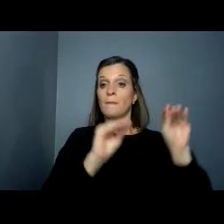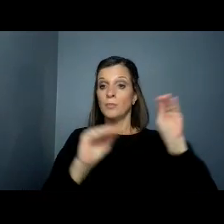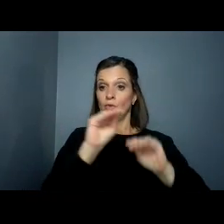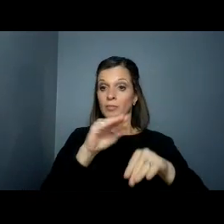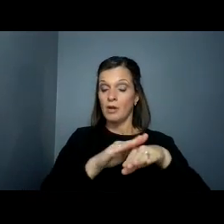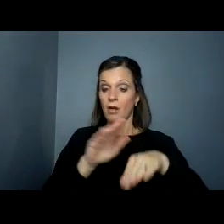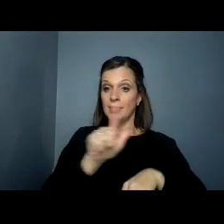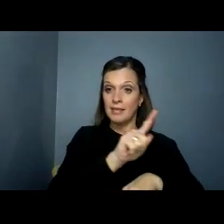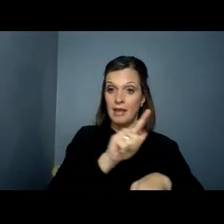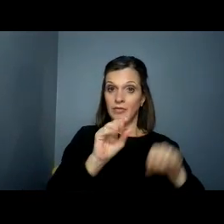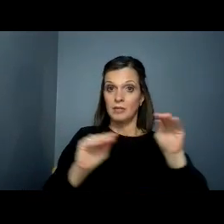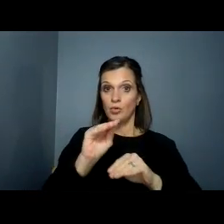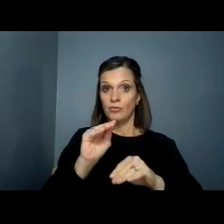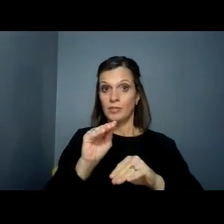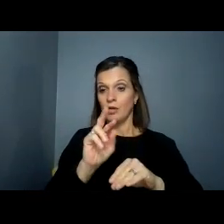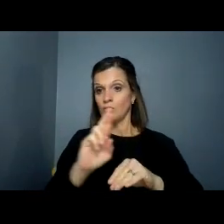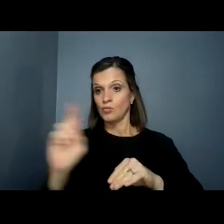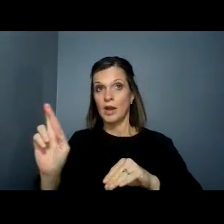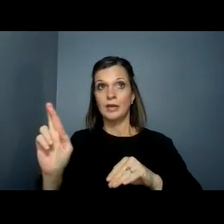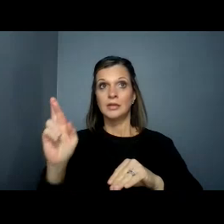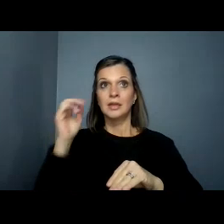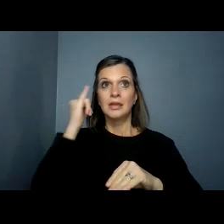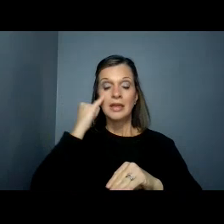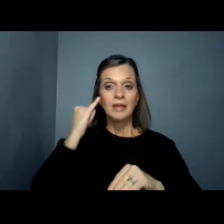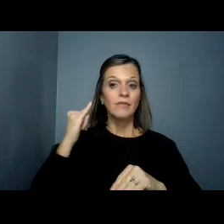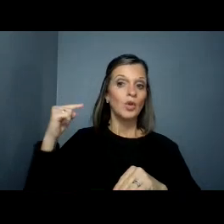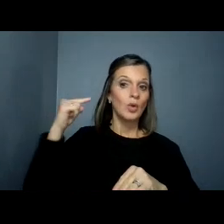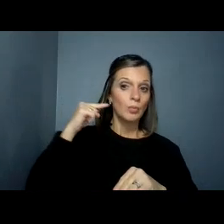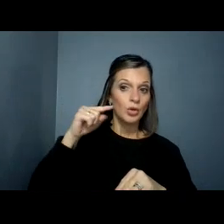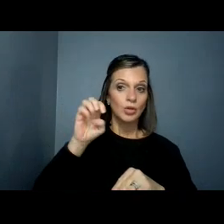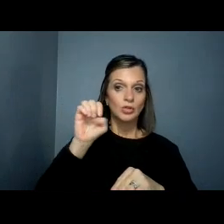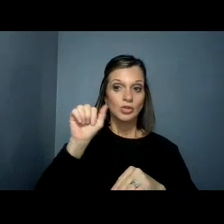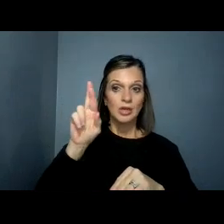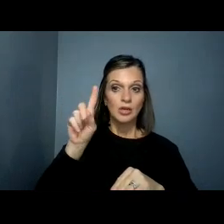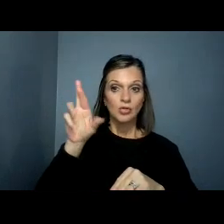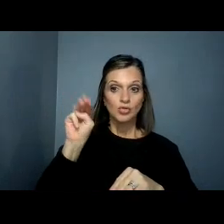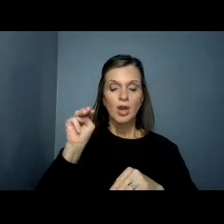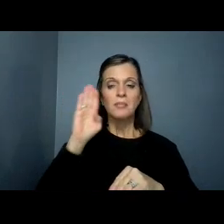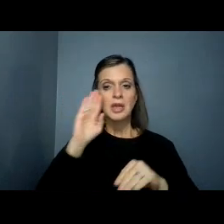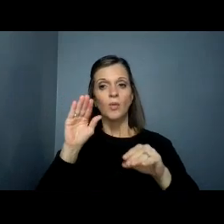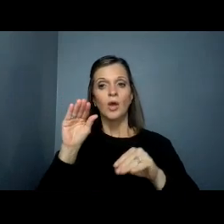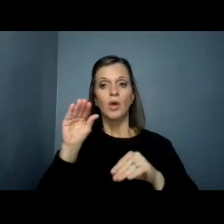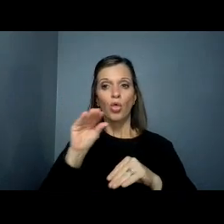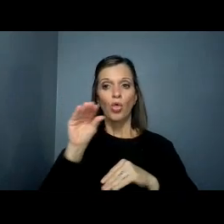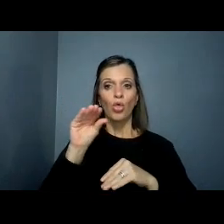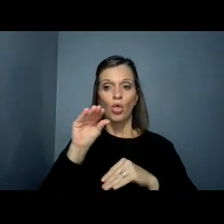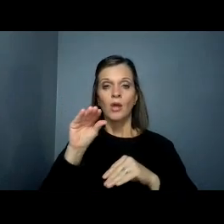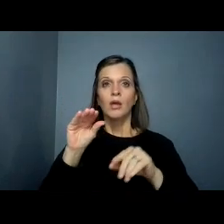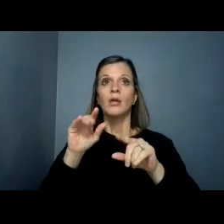and push your eardrum, it would move a little bit and then it would move back to the midline. And that just tells us we. Put pressure in.